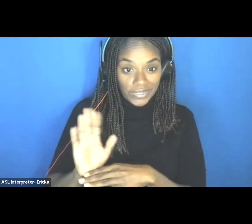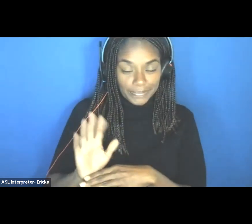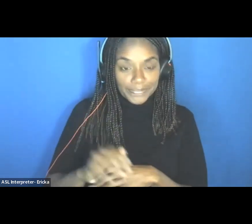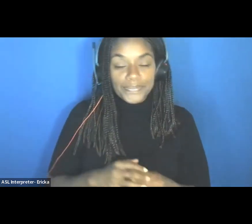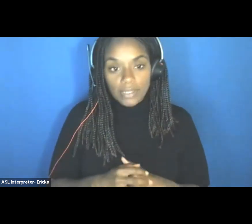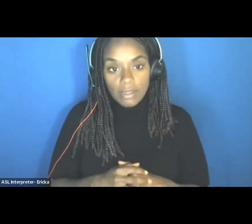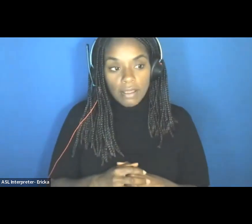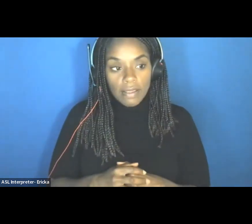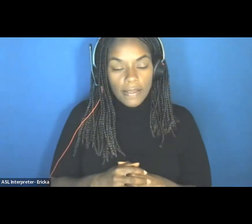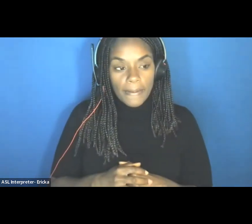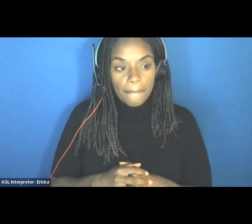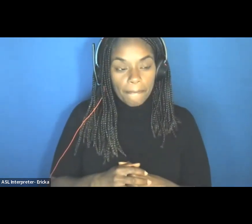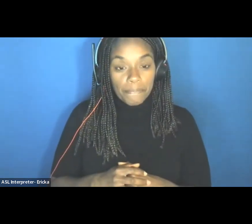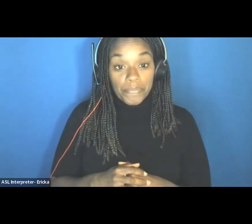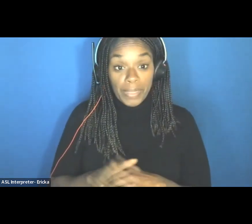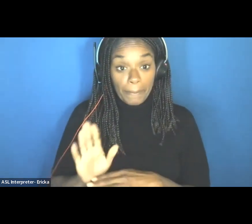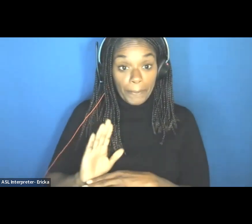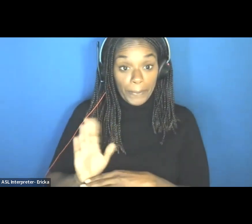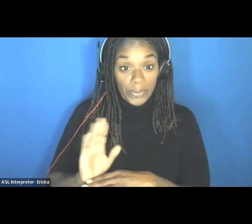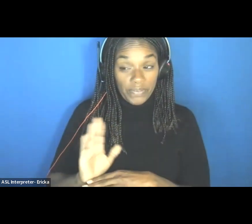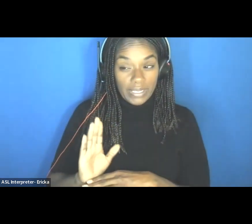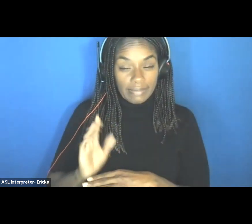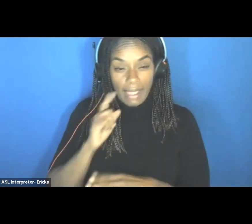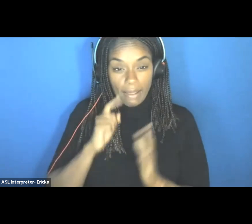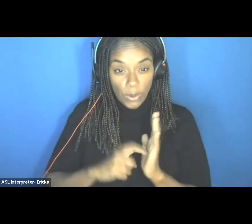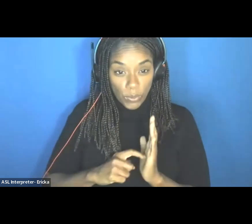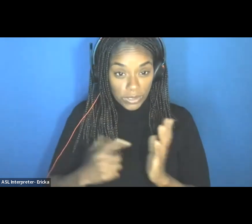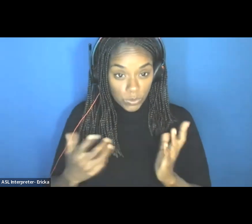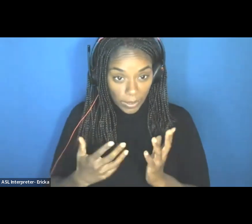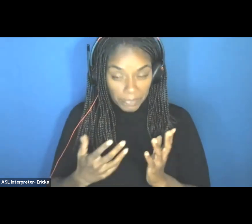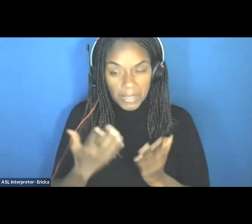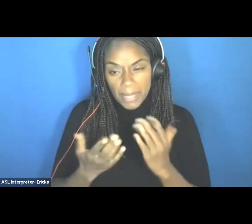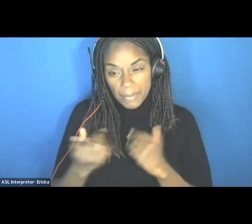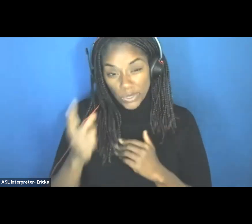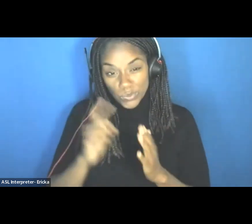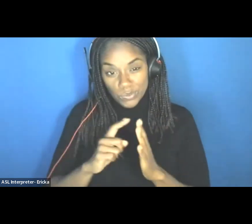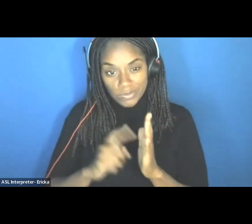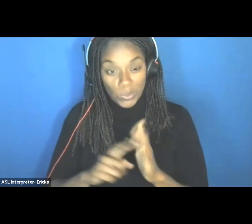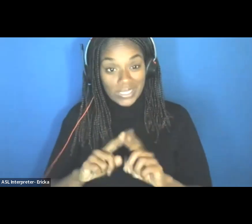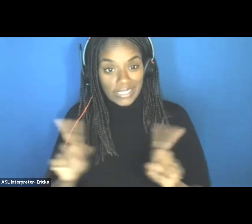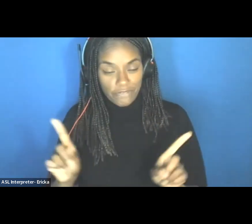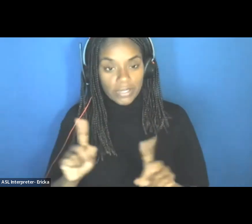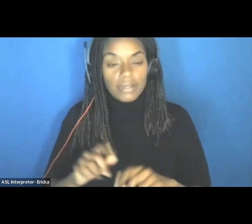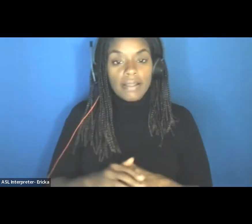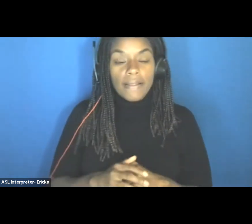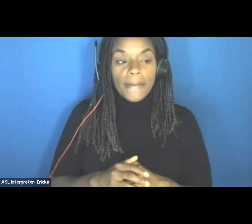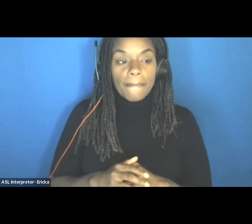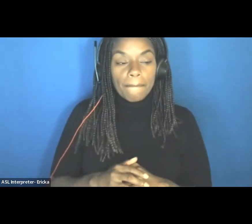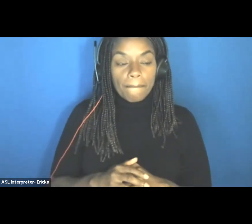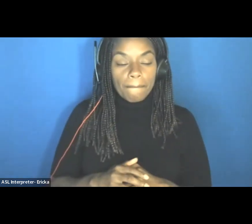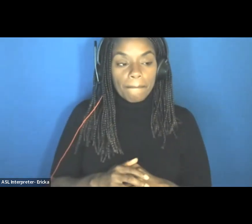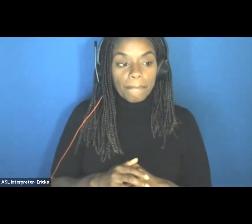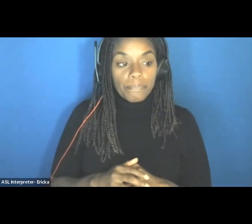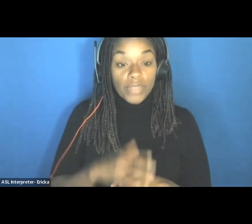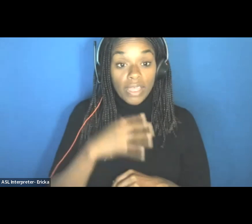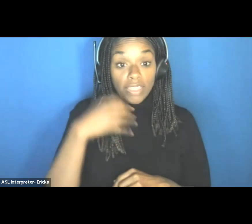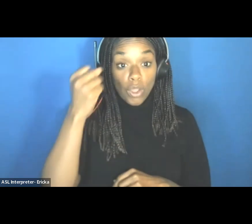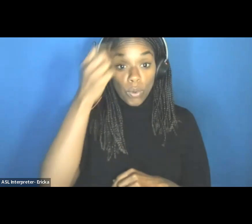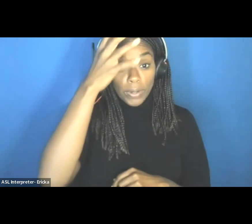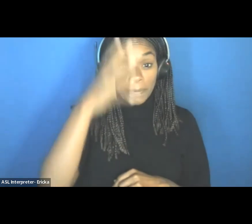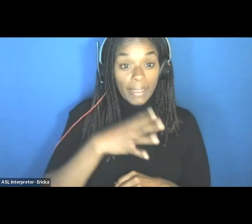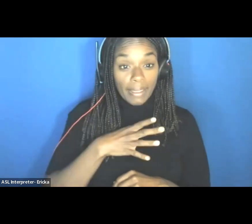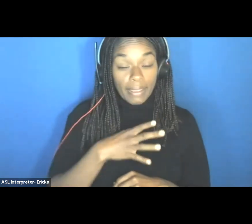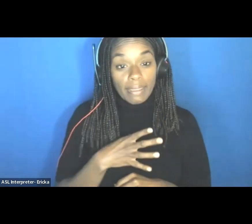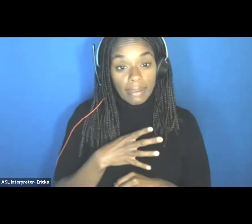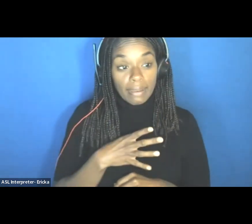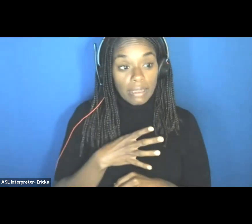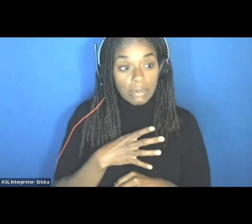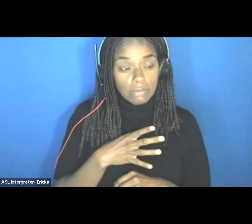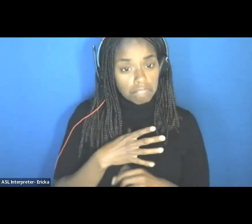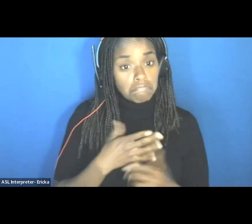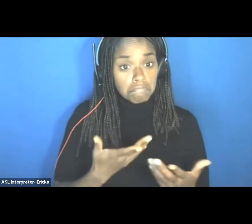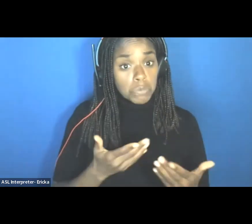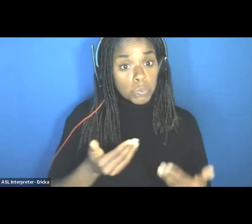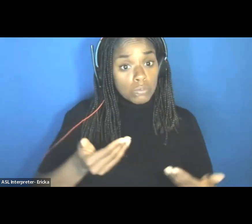And why I brought it up.